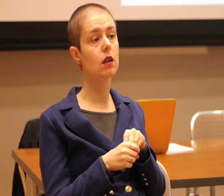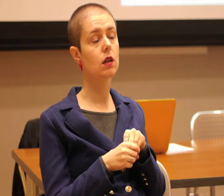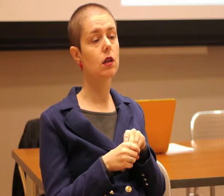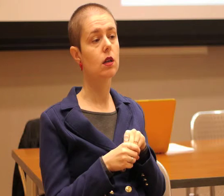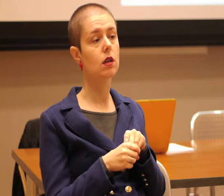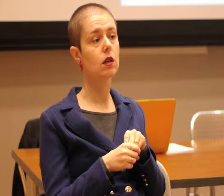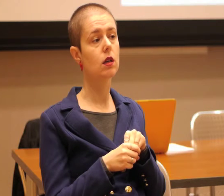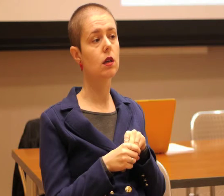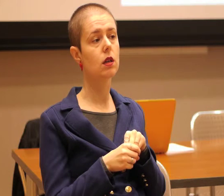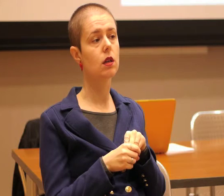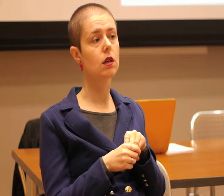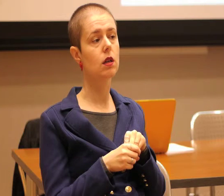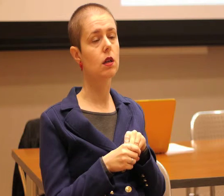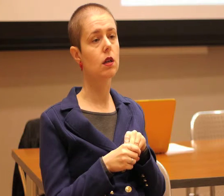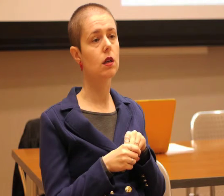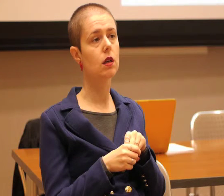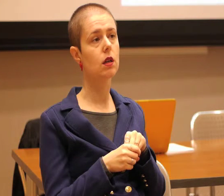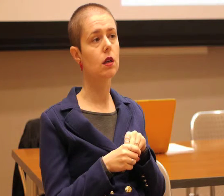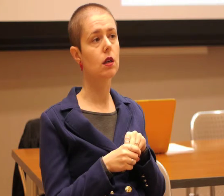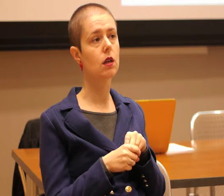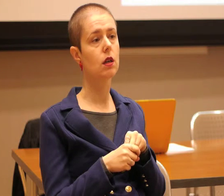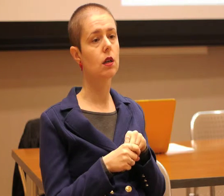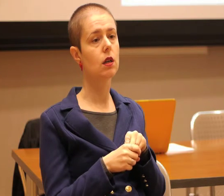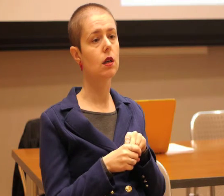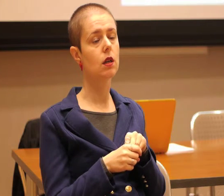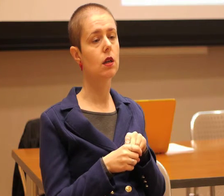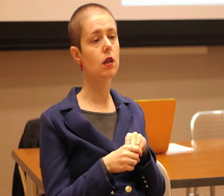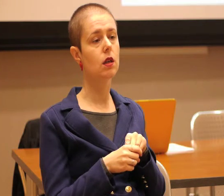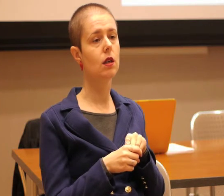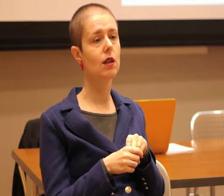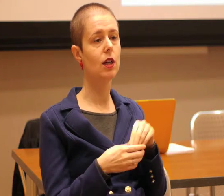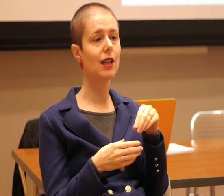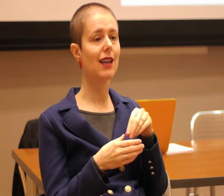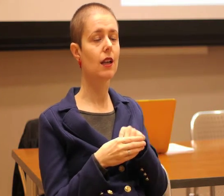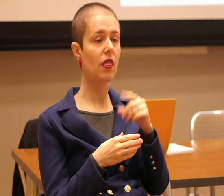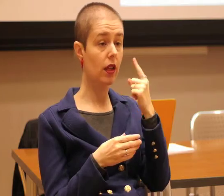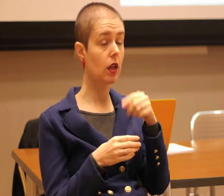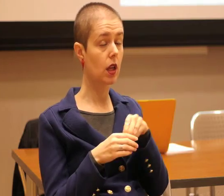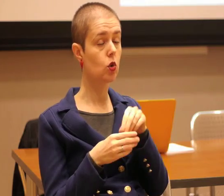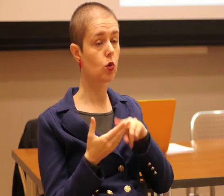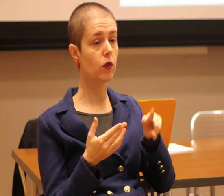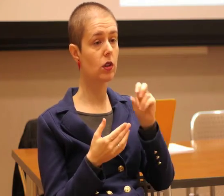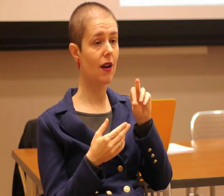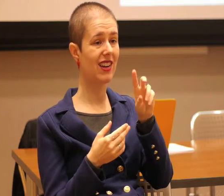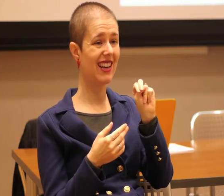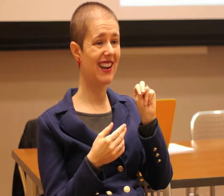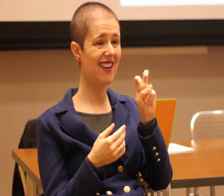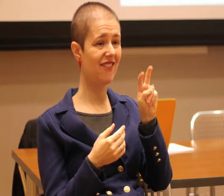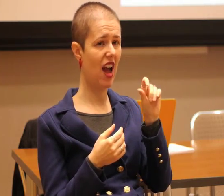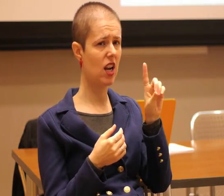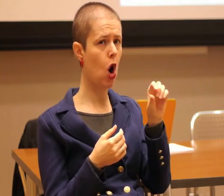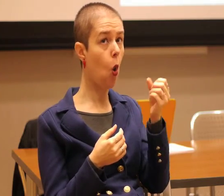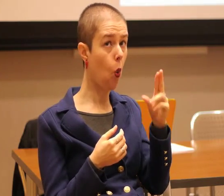confuse those. It's very bad of me. WebAIM, you'll see these principles there.